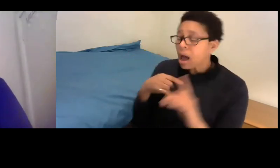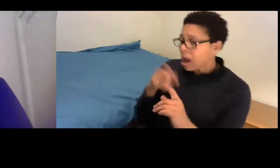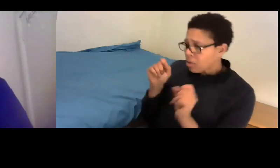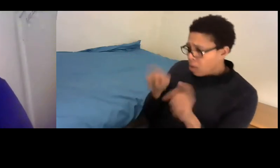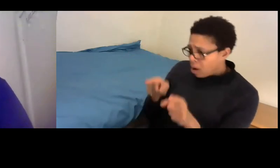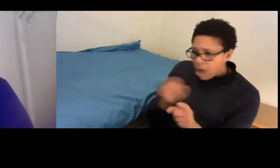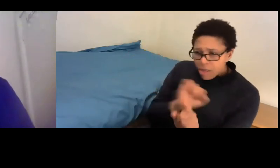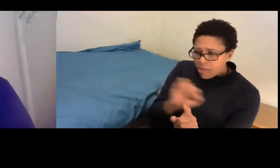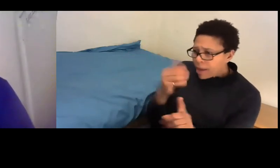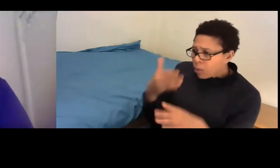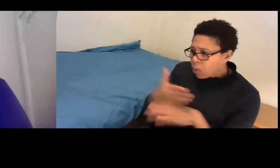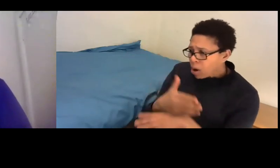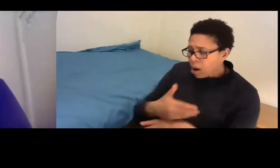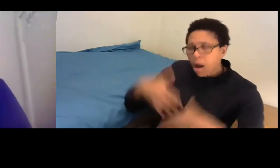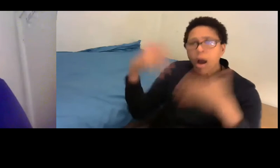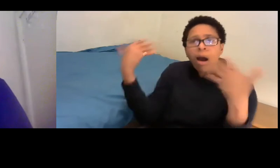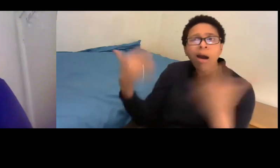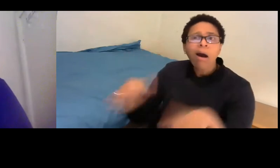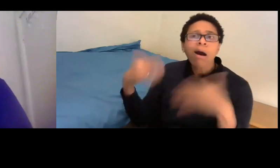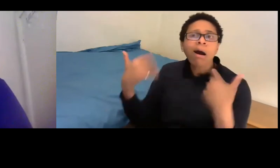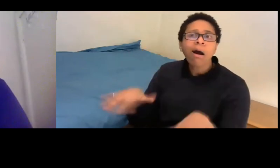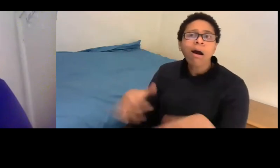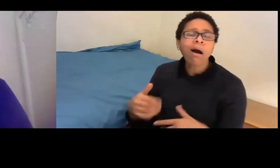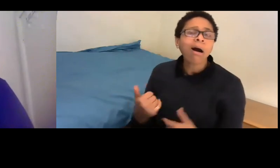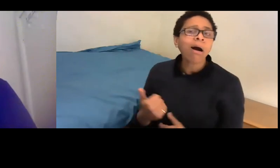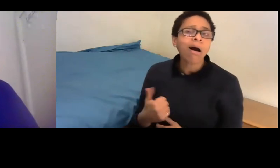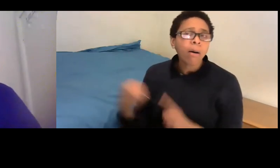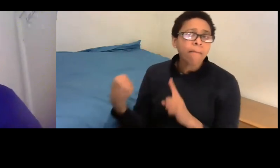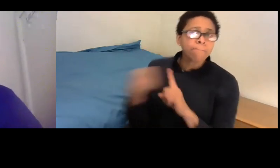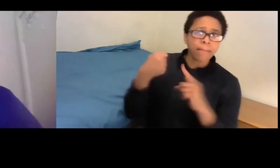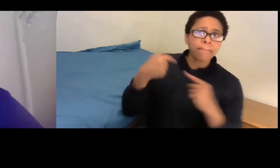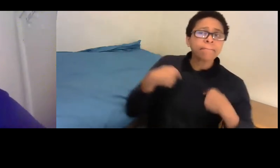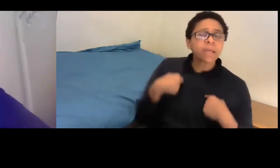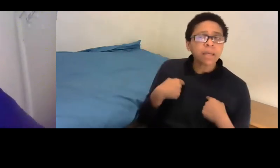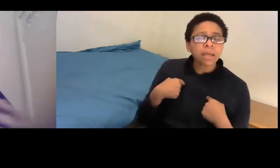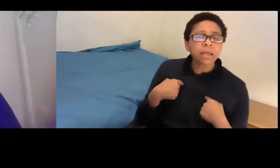revelation to me. And a lot of the ways that I was thinking